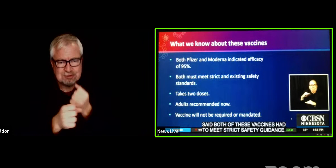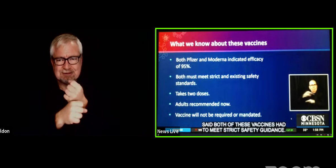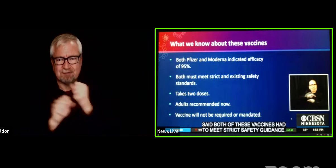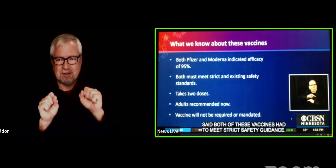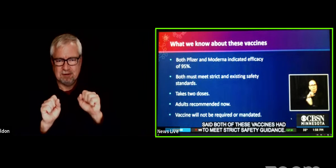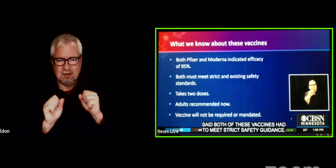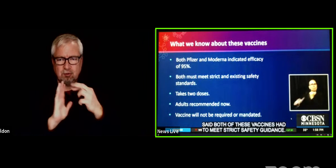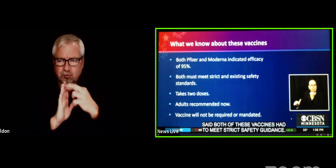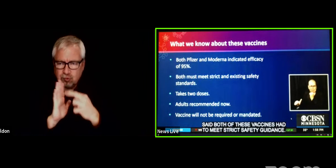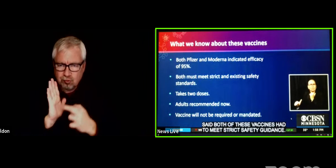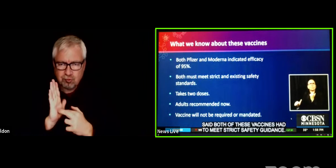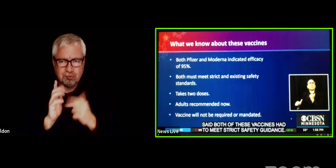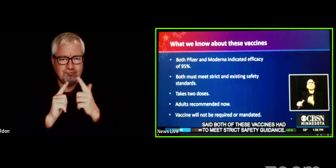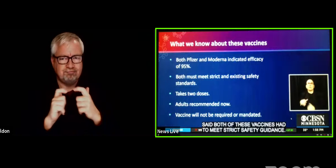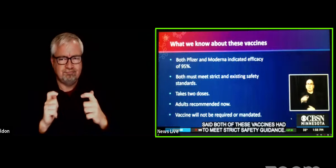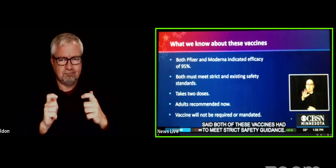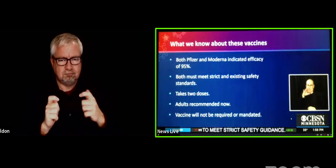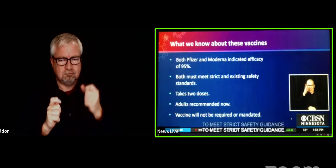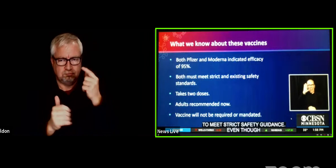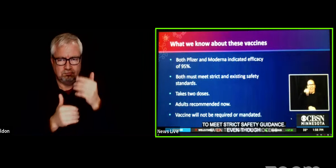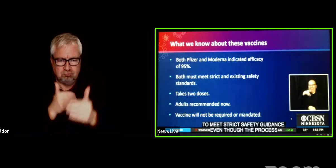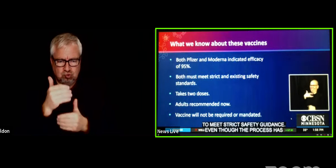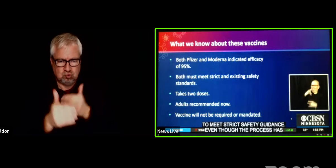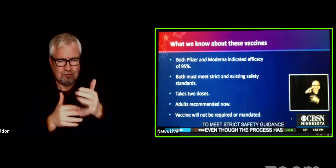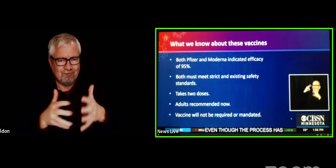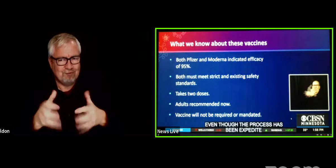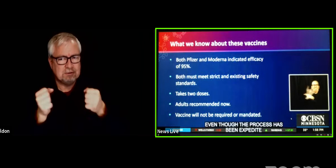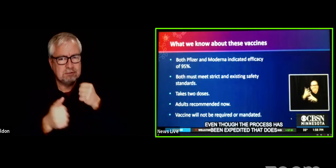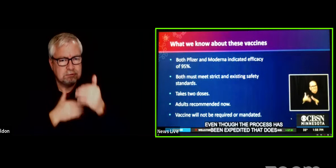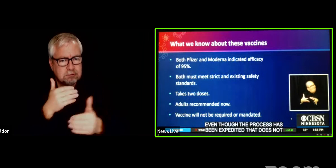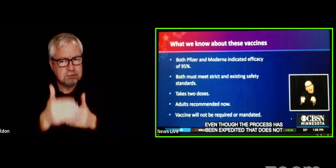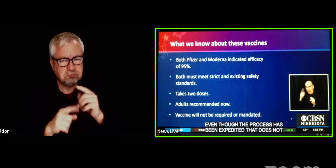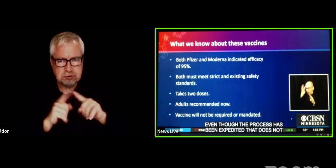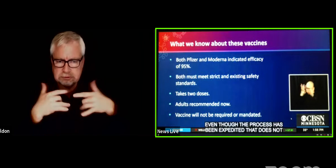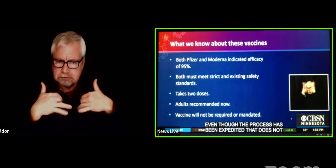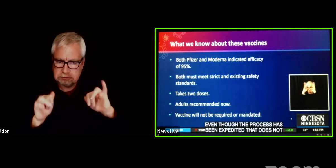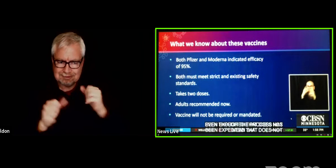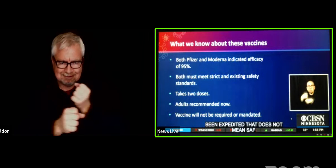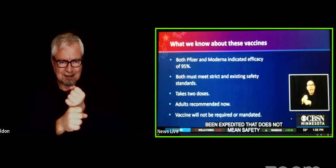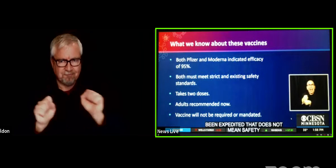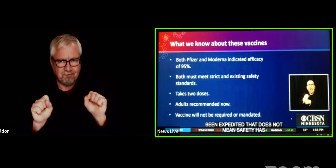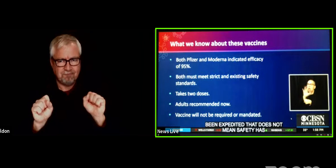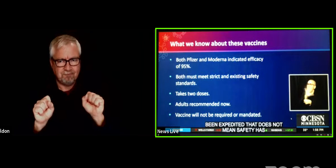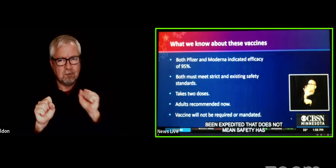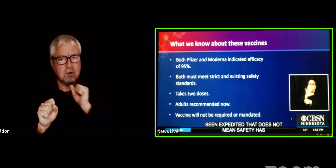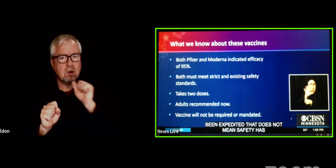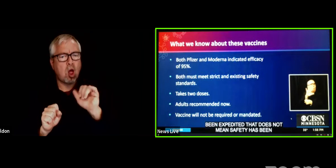MEAN THAT SAFETY HAS BEEN COMPROMISED. SO THESE VACCINES HAVE GONE THROUGH THE SAME RIGOROUS